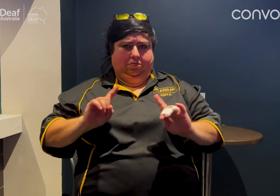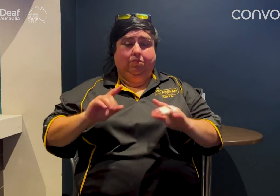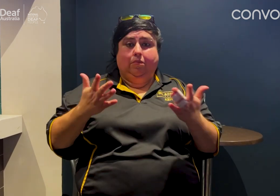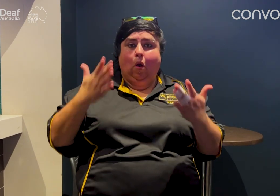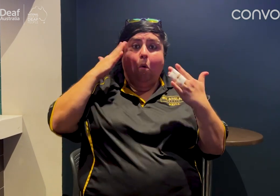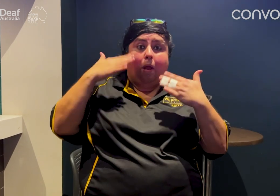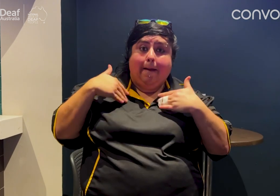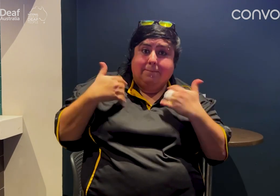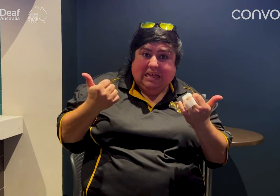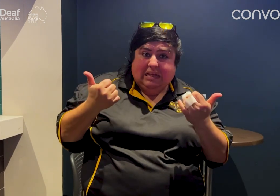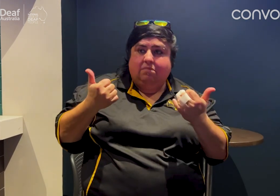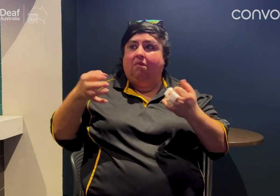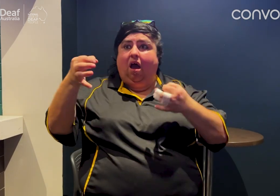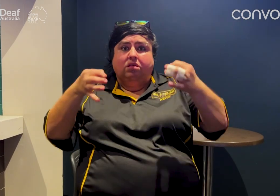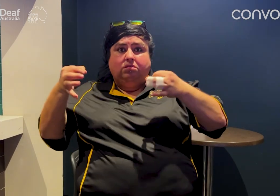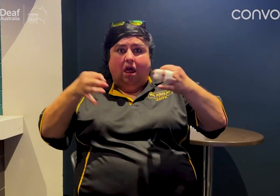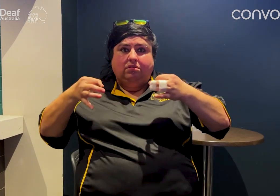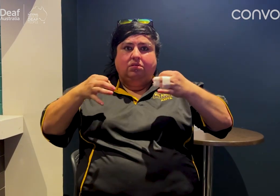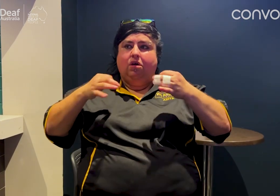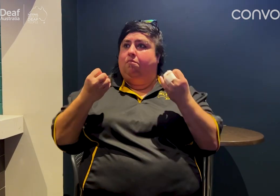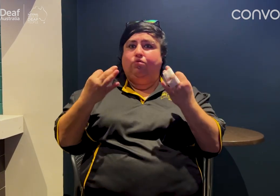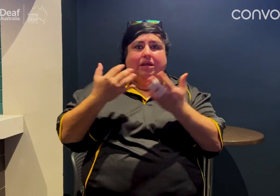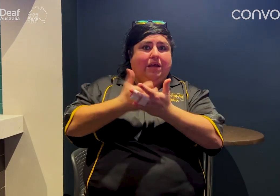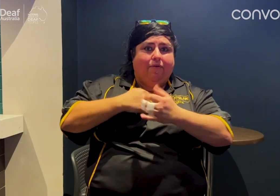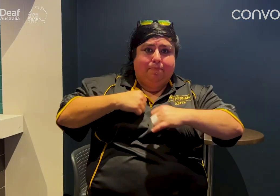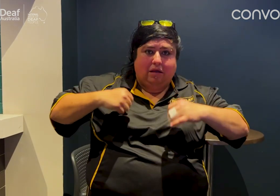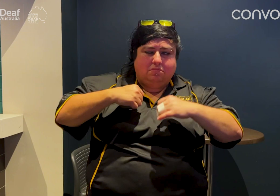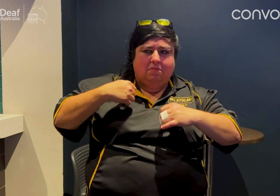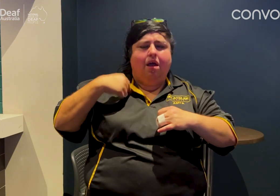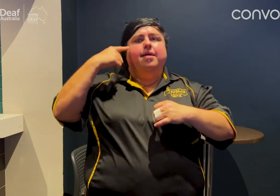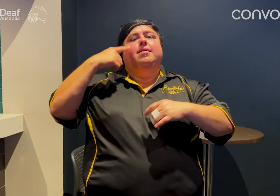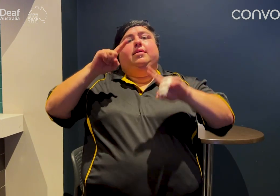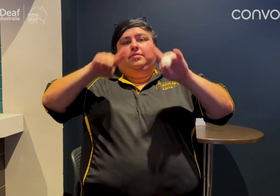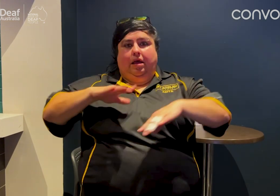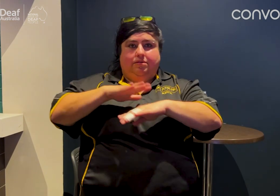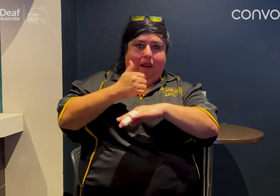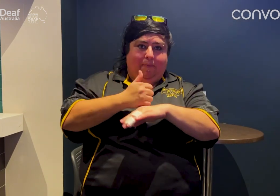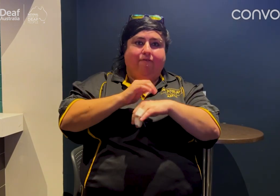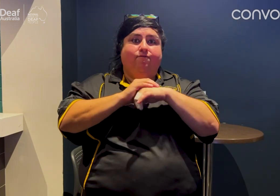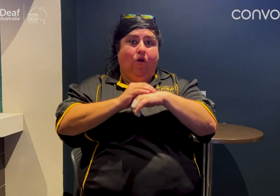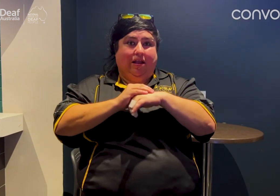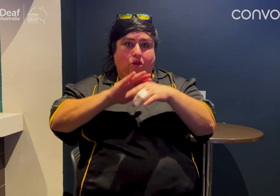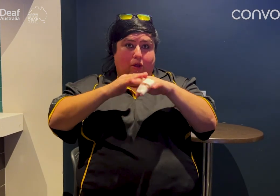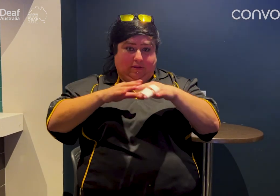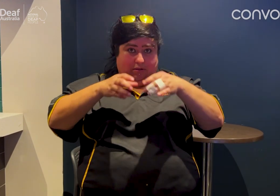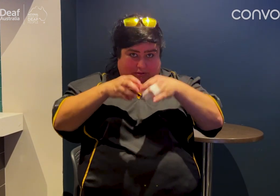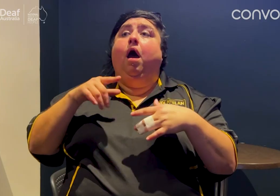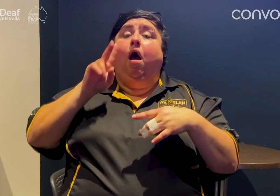The most important thing is their well-being, and ensuring they have a safe space. We initially set up an event through our friends,